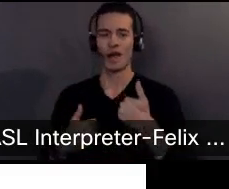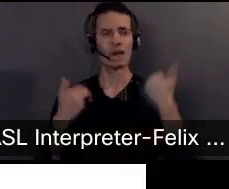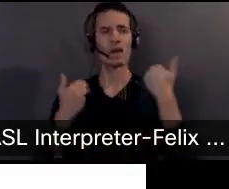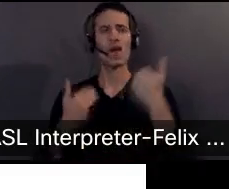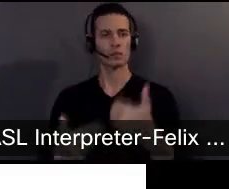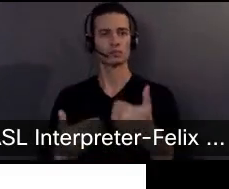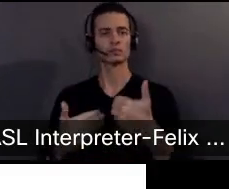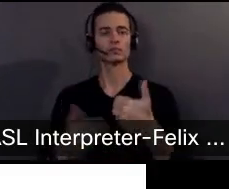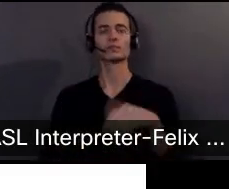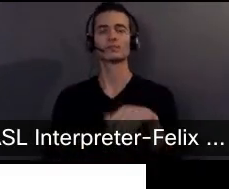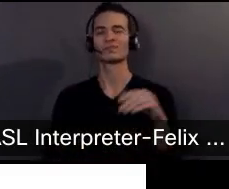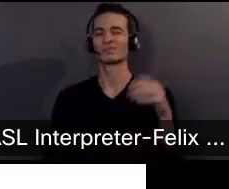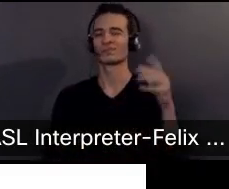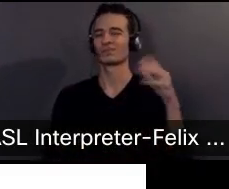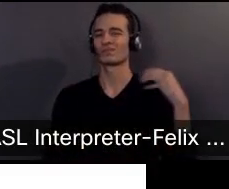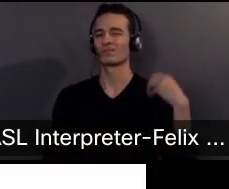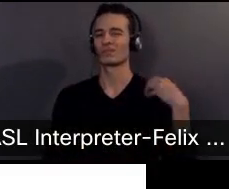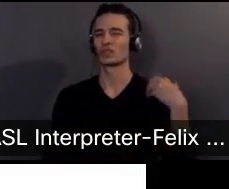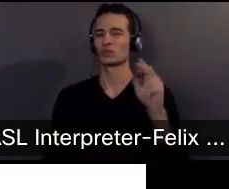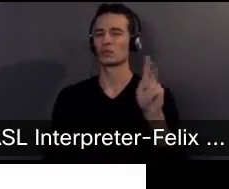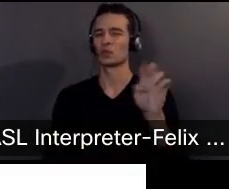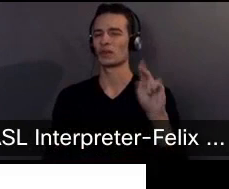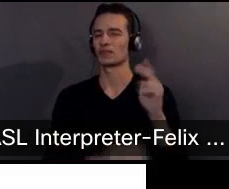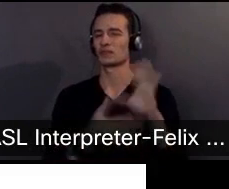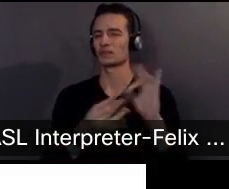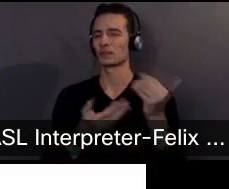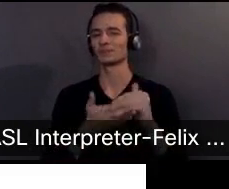Facilities and remind all of our speakers that.